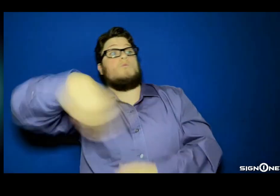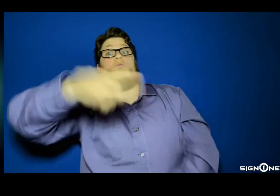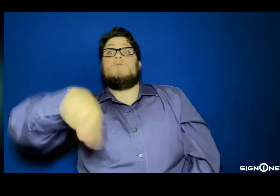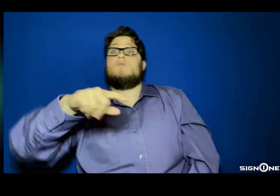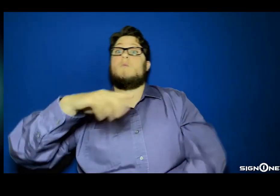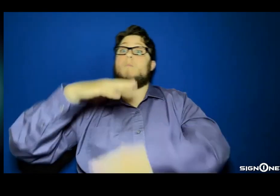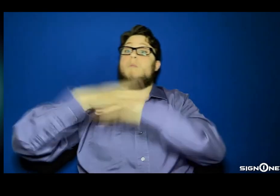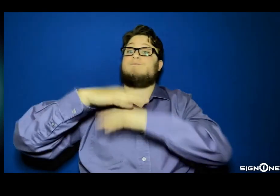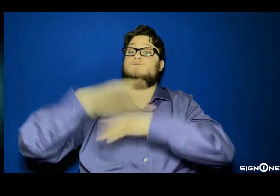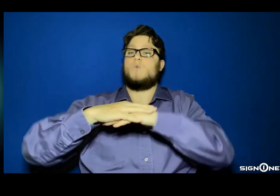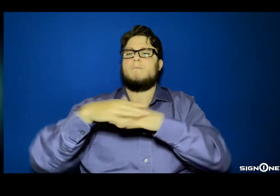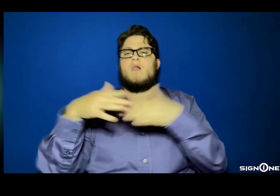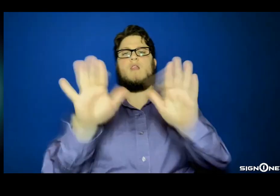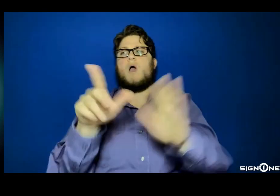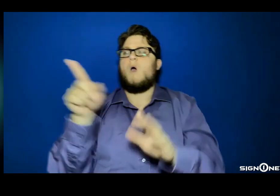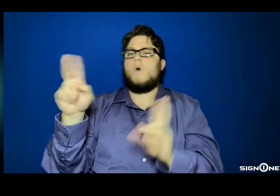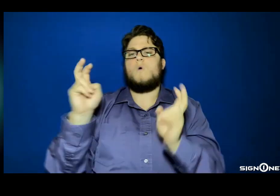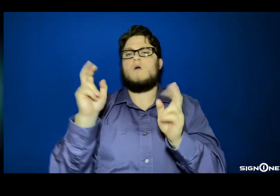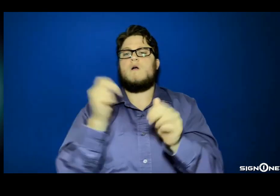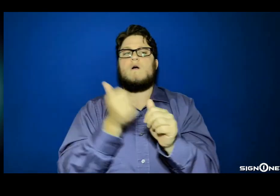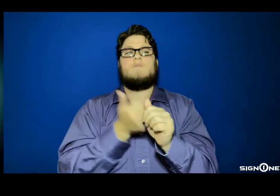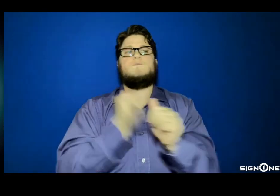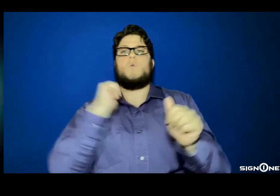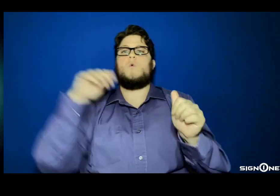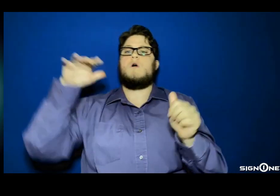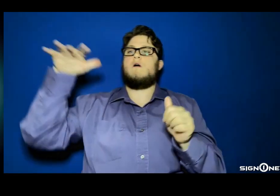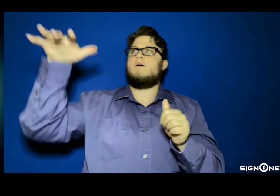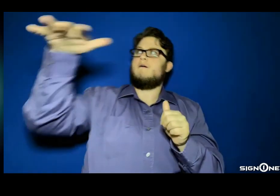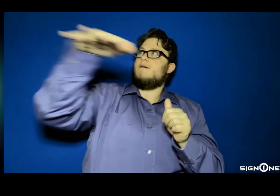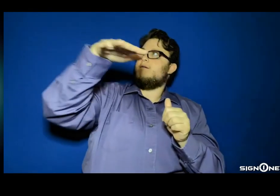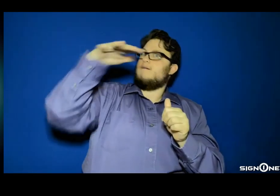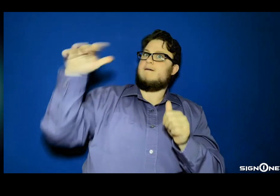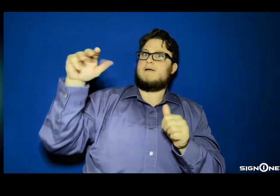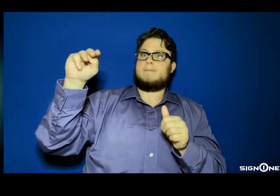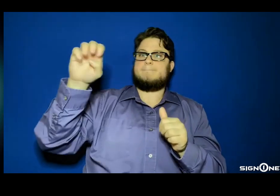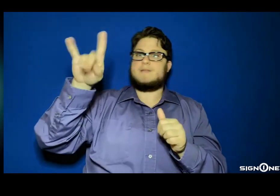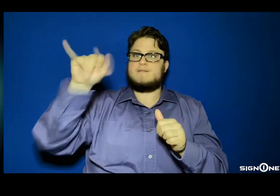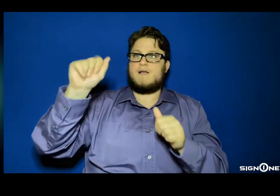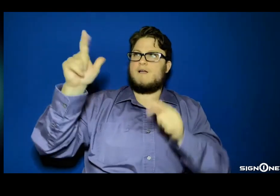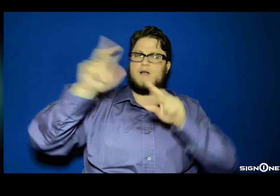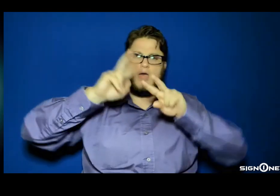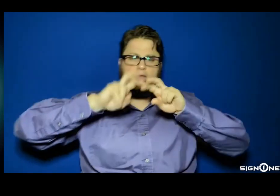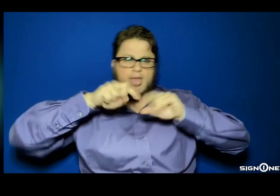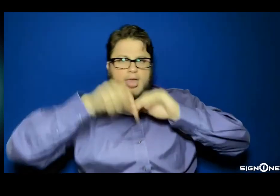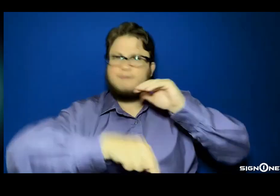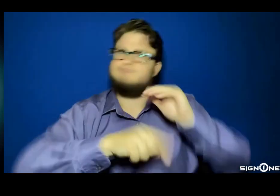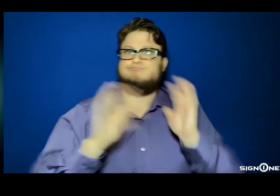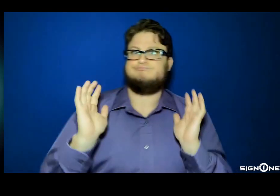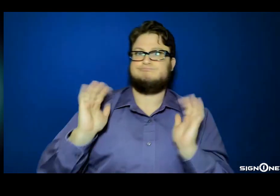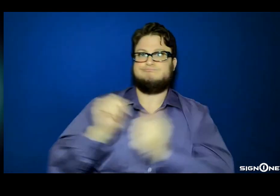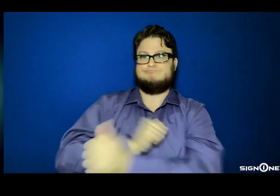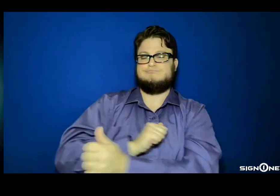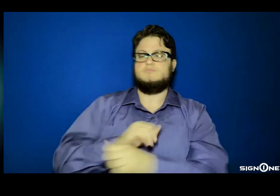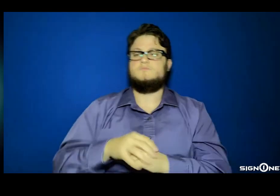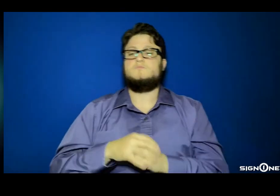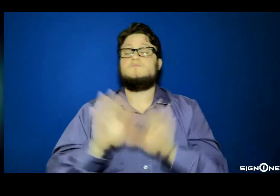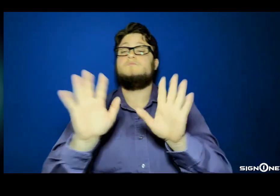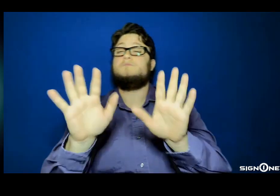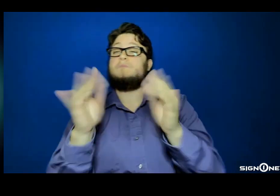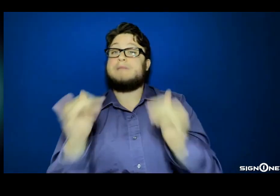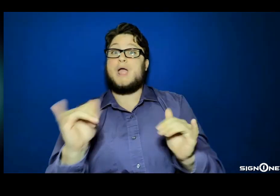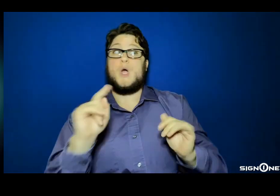The platforms allowed him to dodge the scrutiny of mainstream media.